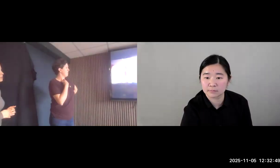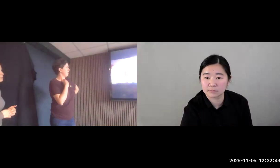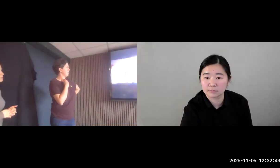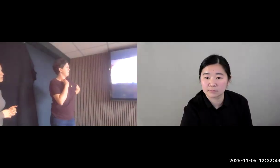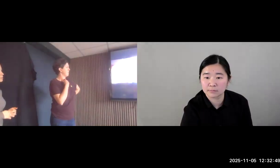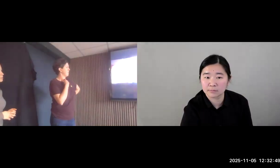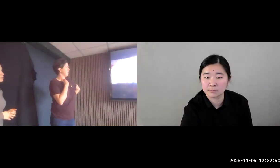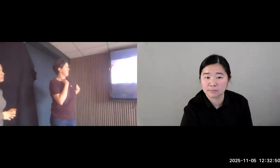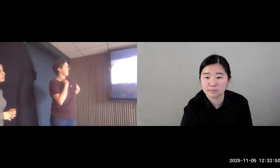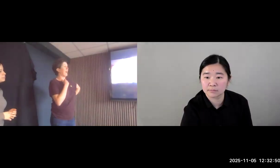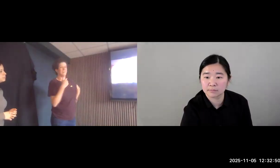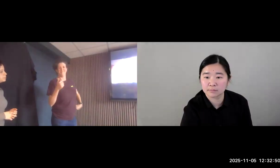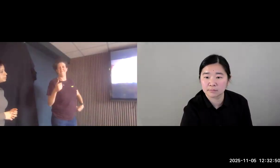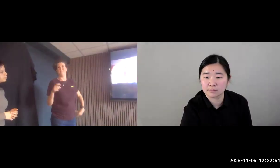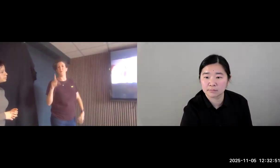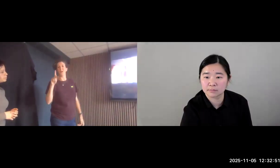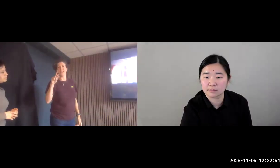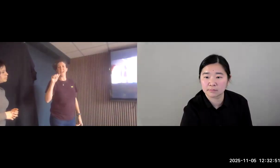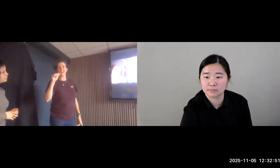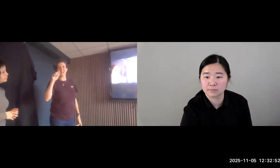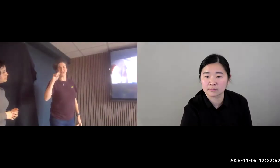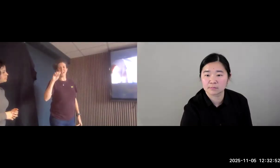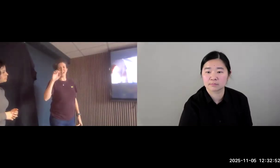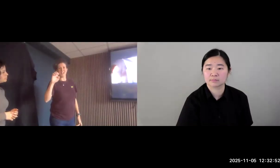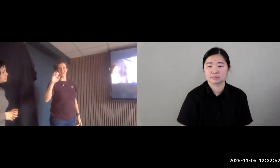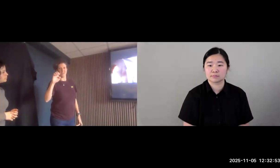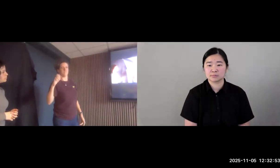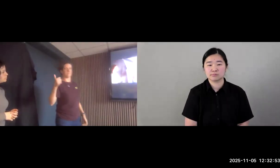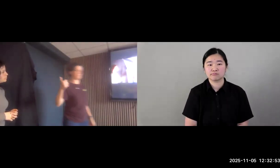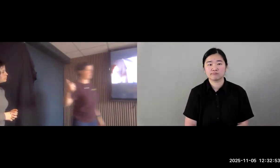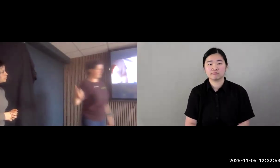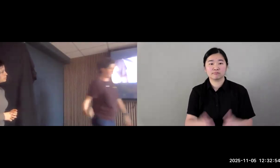Hi, sorry, just had a little bit of technical trouble. Kate Huddleston here.